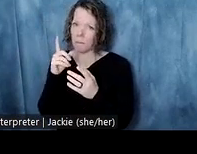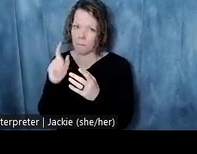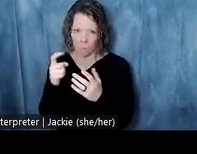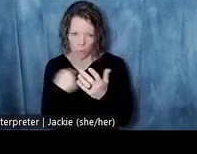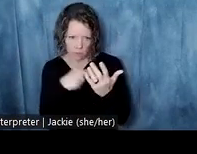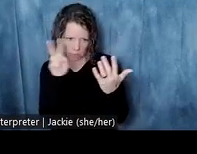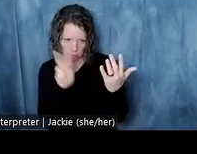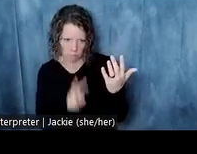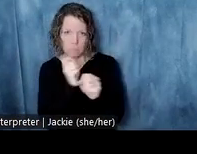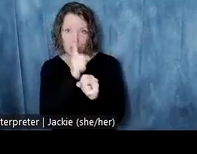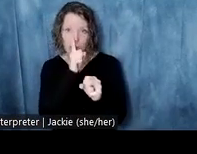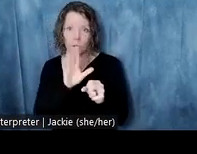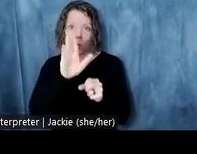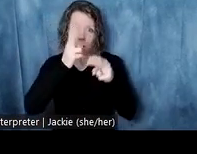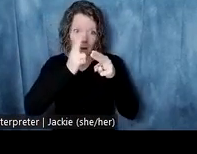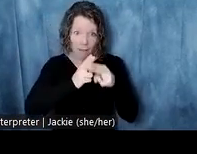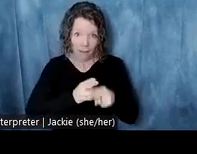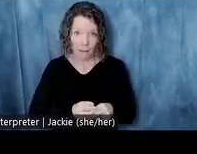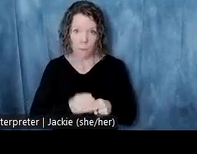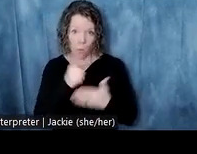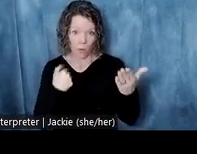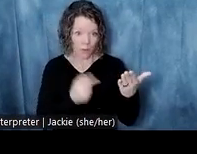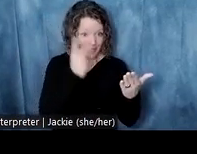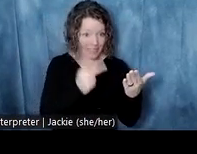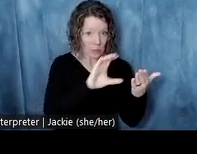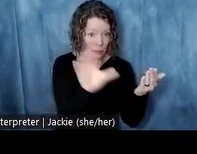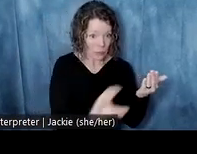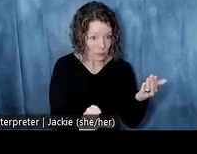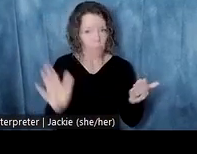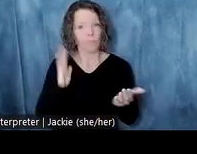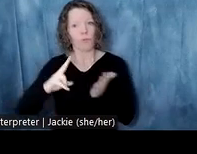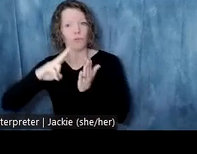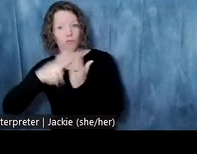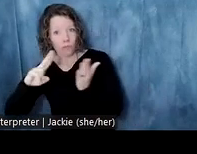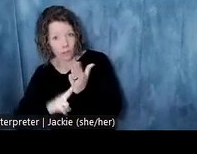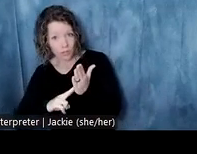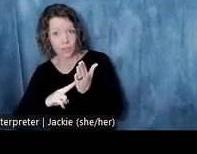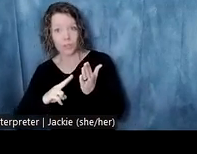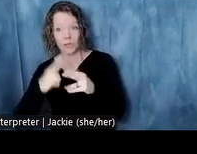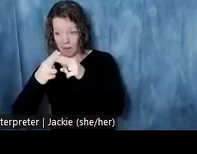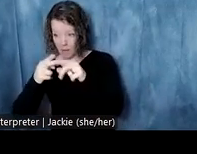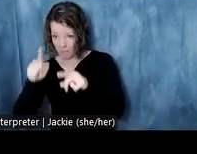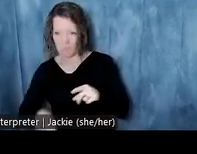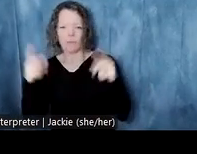review of how to change your name on the webinar in case you need to do this. Please stay with us